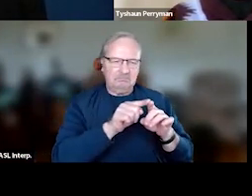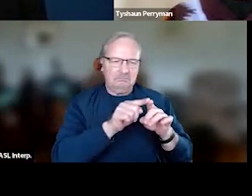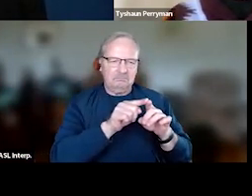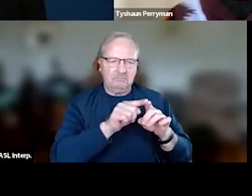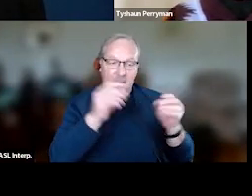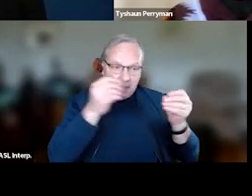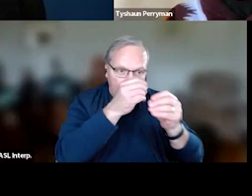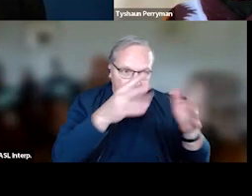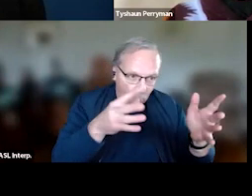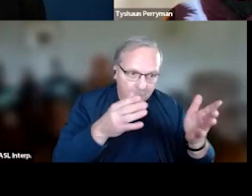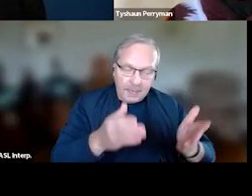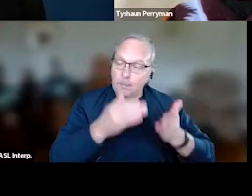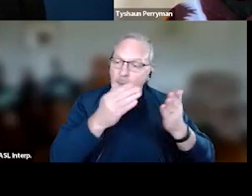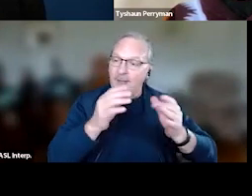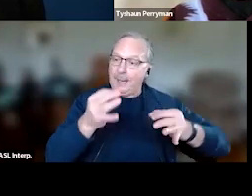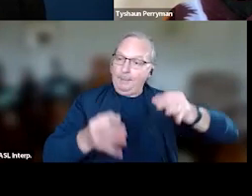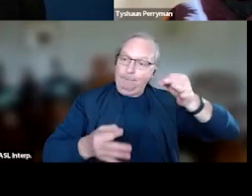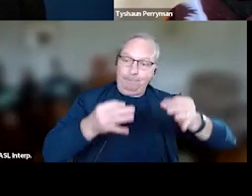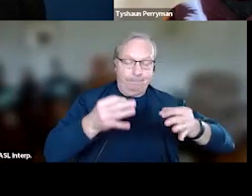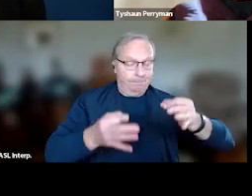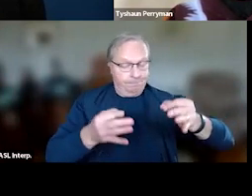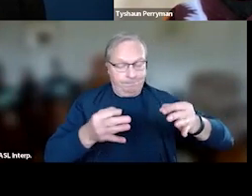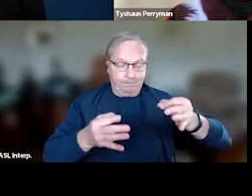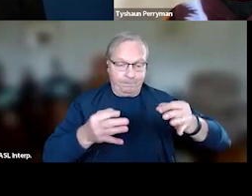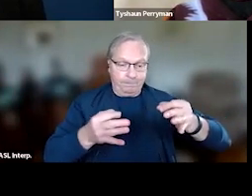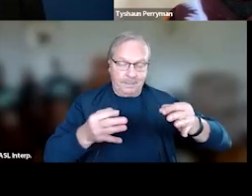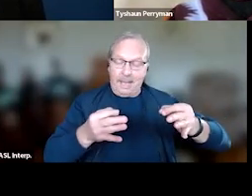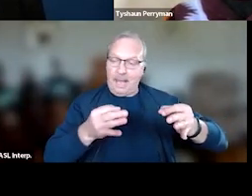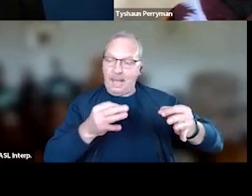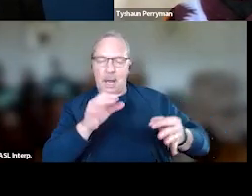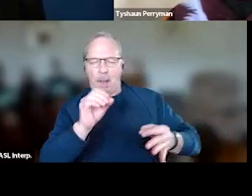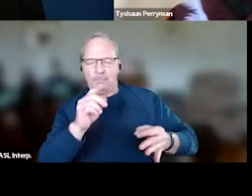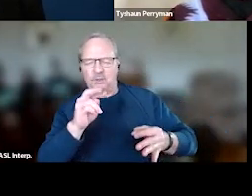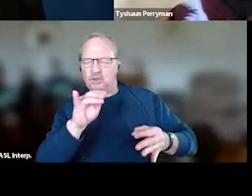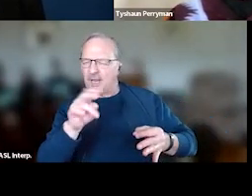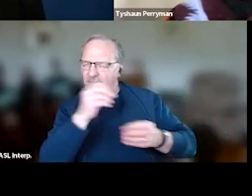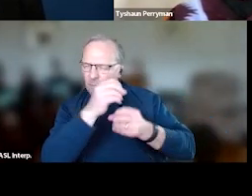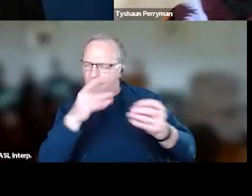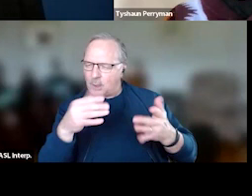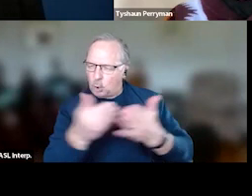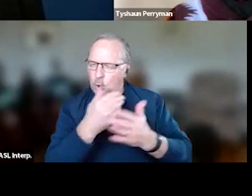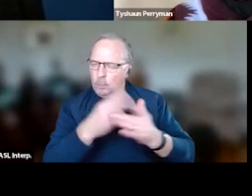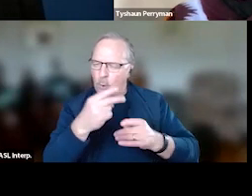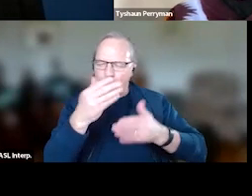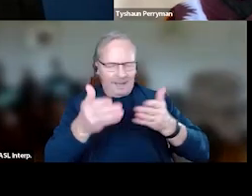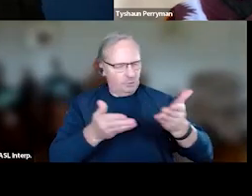providing balance and objective information about new programs or services and about reasons...